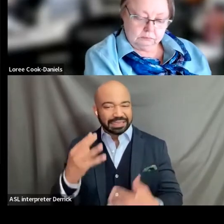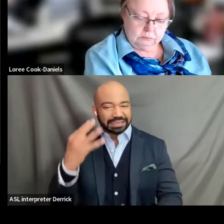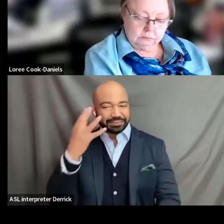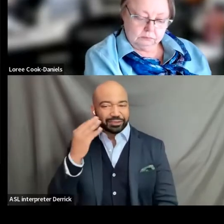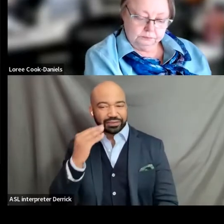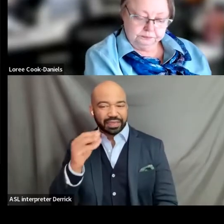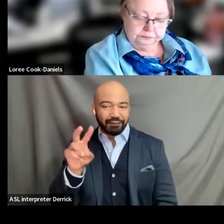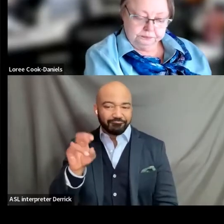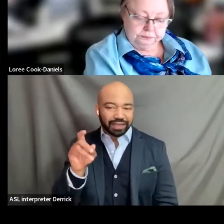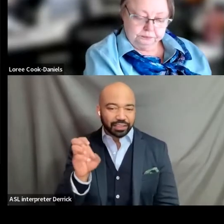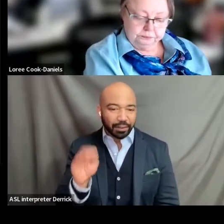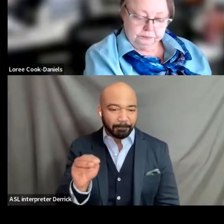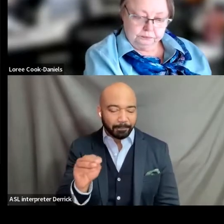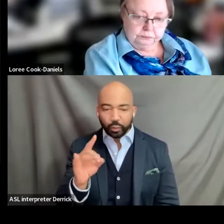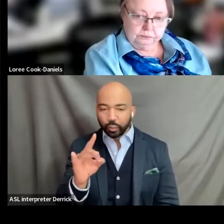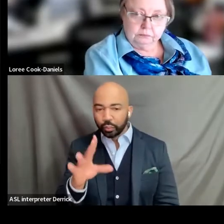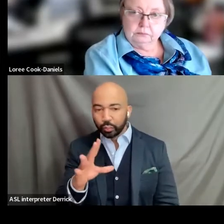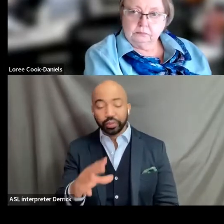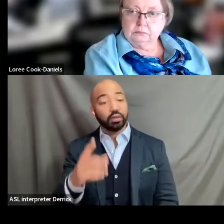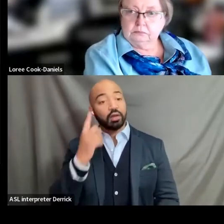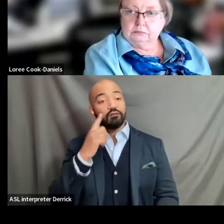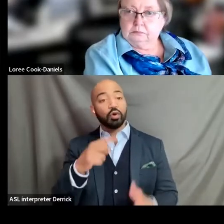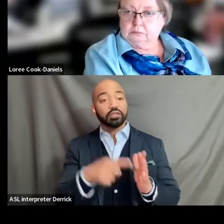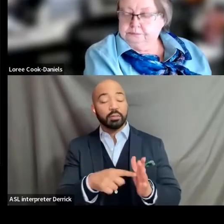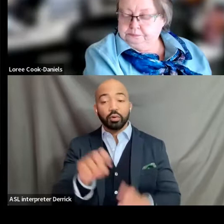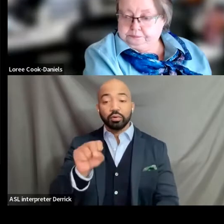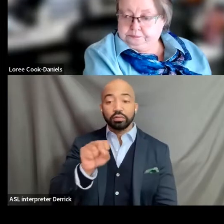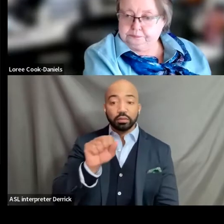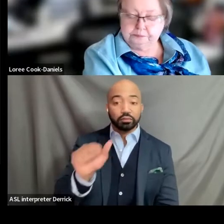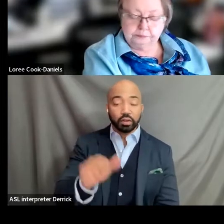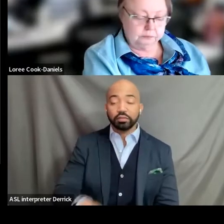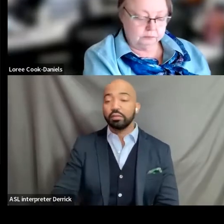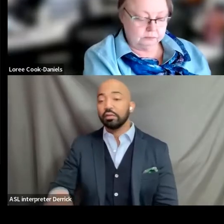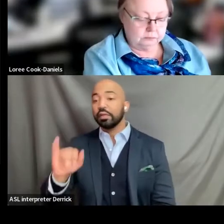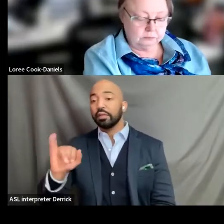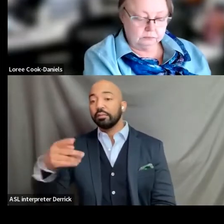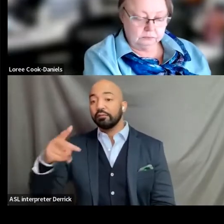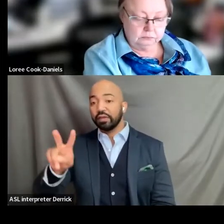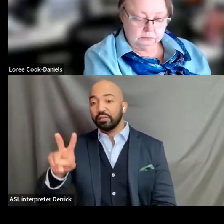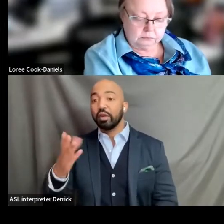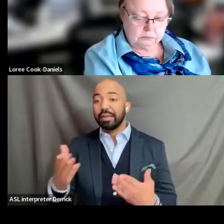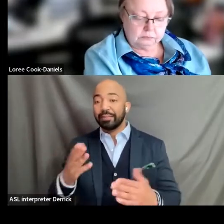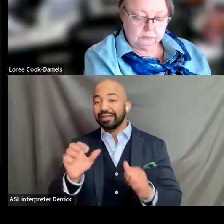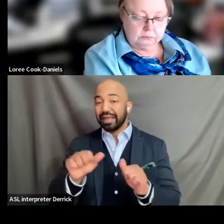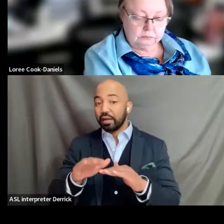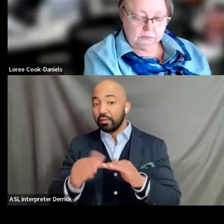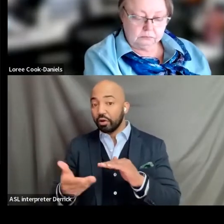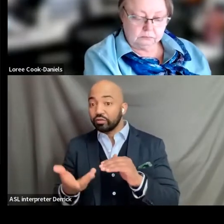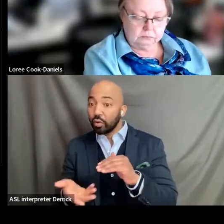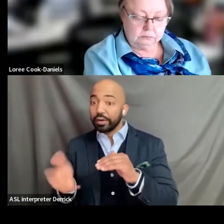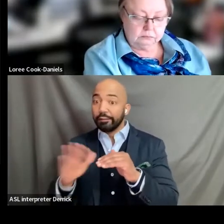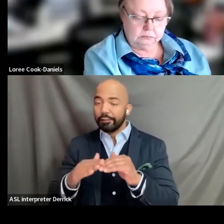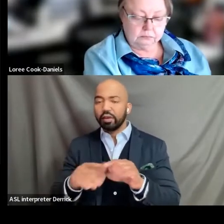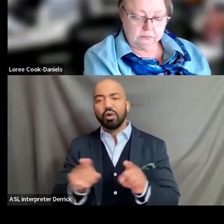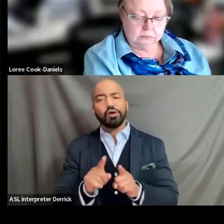The rates of experiencing sexual assault or intimate partner violence may increase or decrease and the services that people are able to access